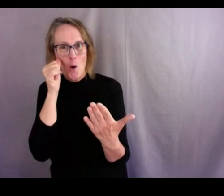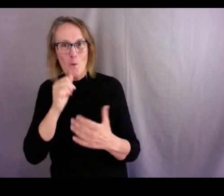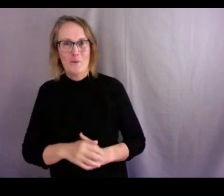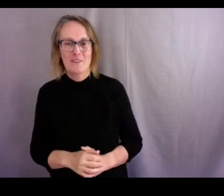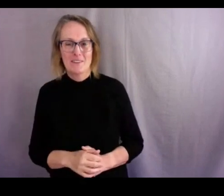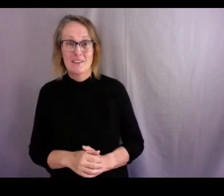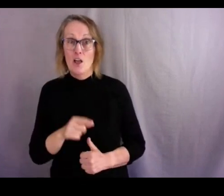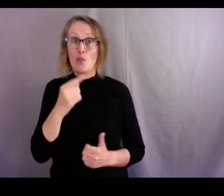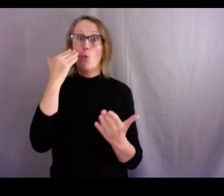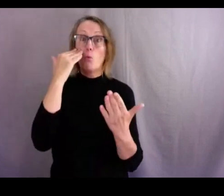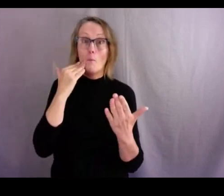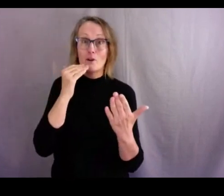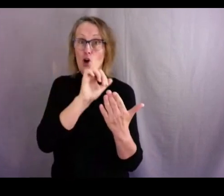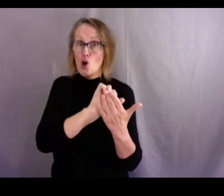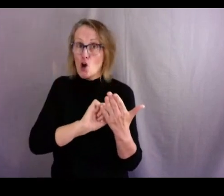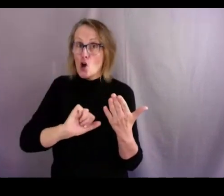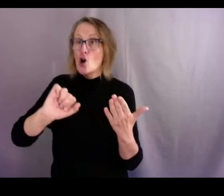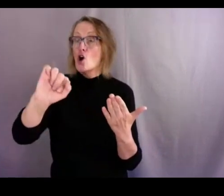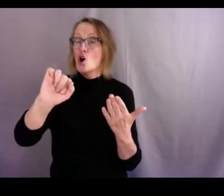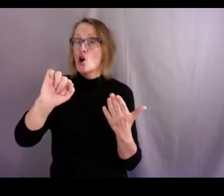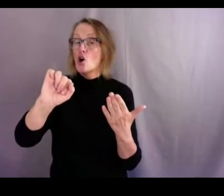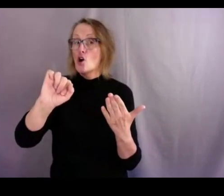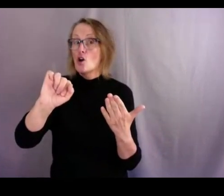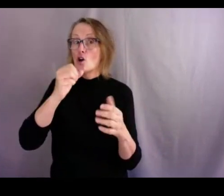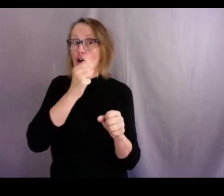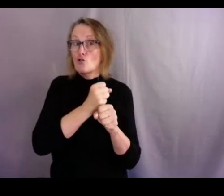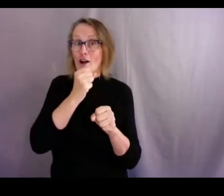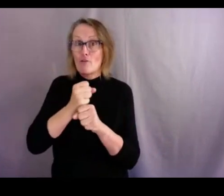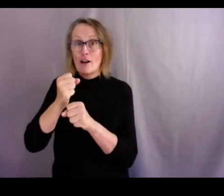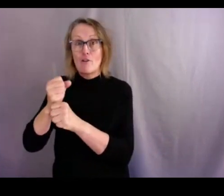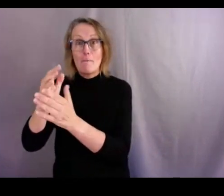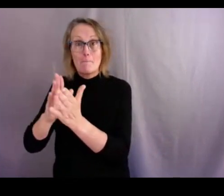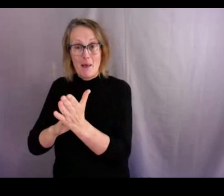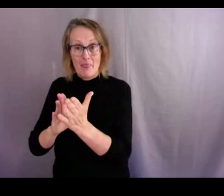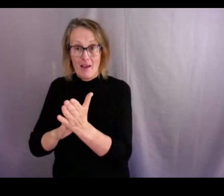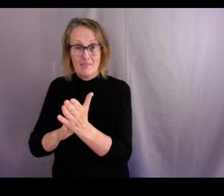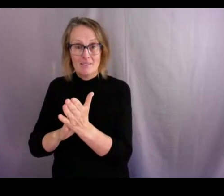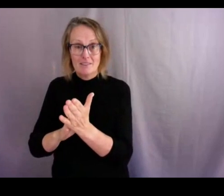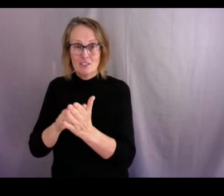of Hinatea Colombani, who's a textile artist who Miriama introduced me to quite recently